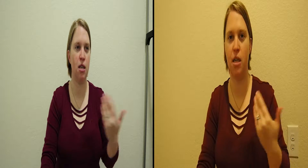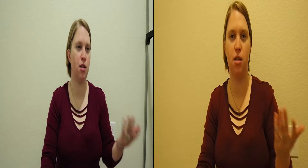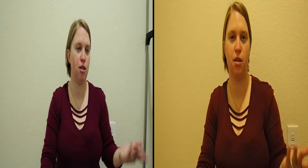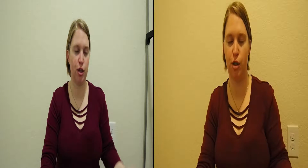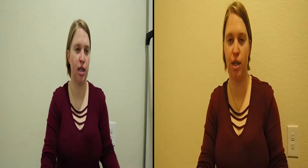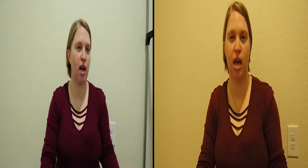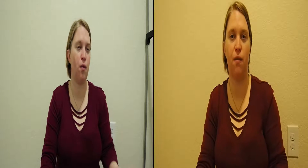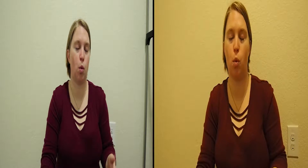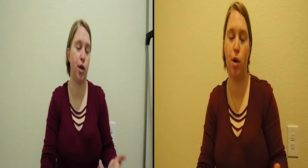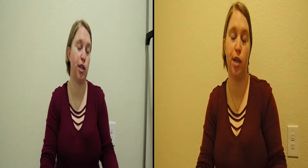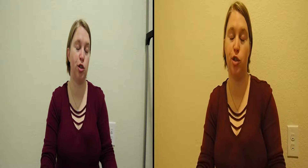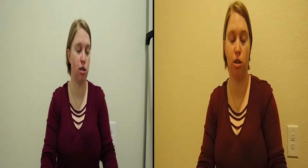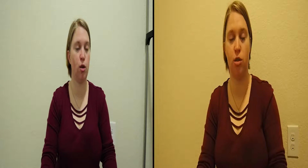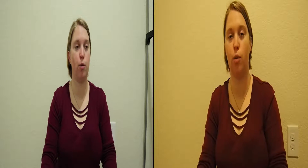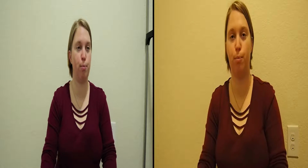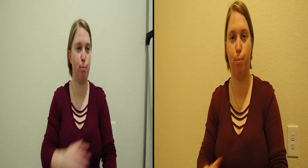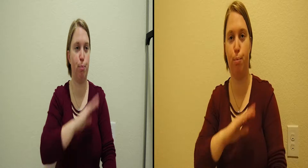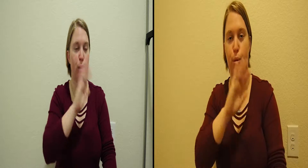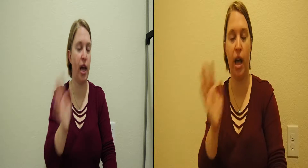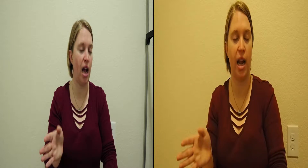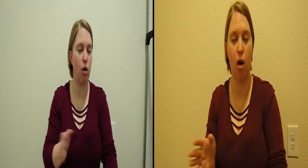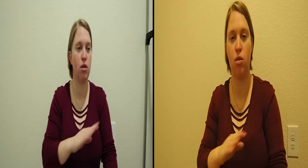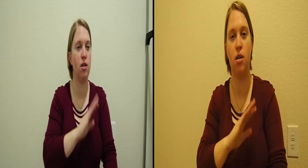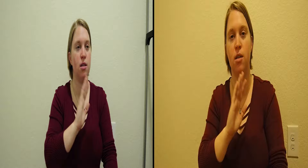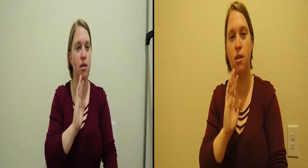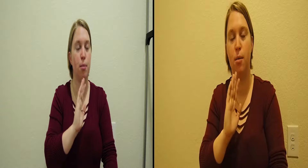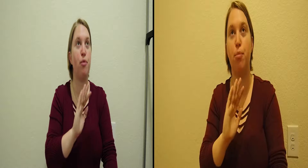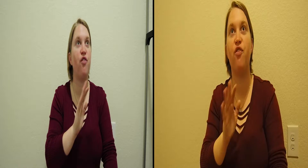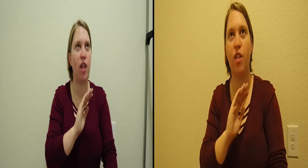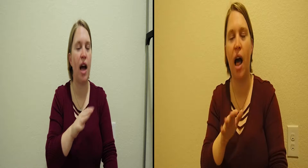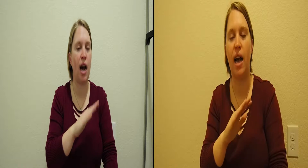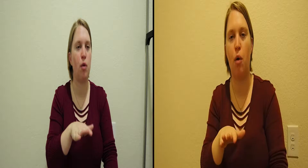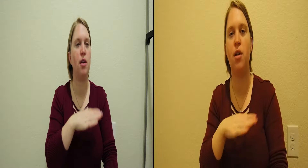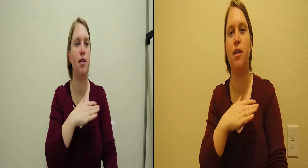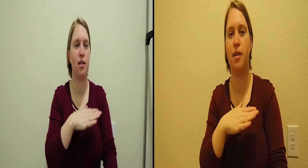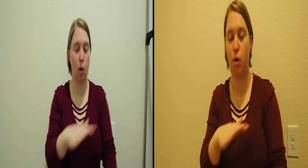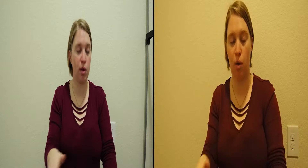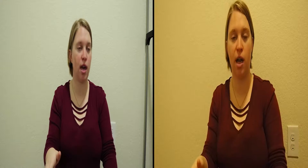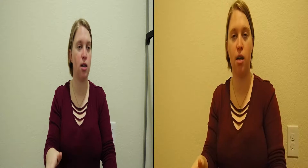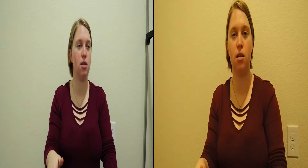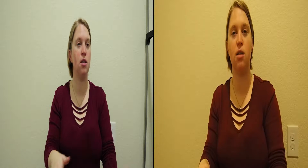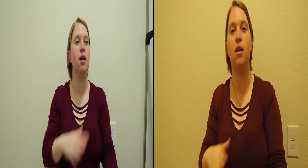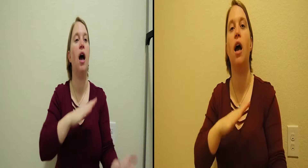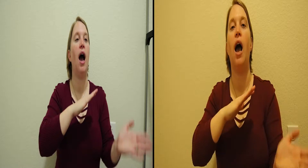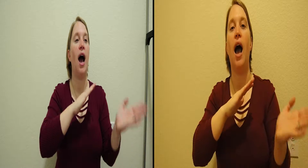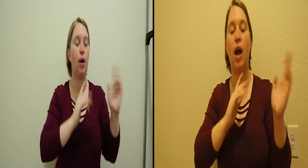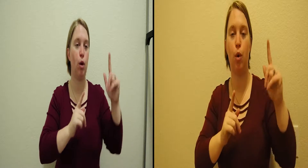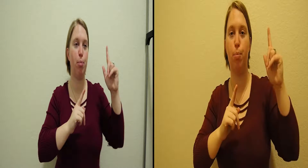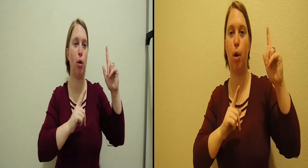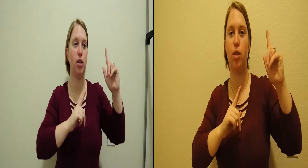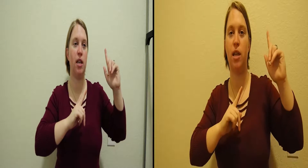you're deaf or you just don't plain out, flat out don't care, I will post the